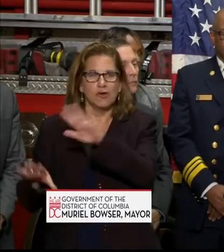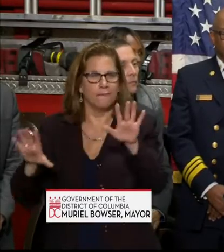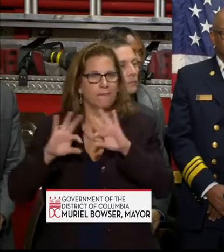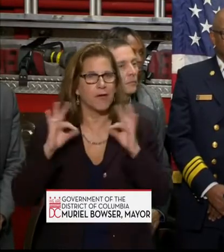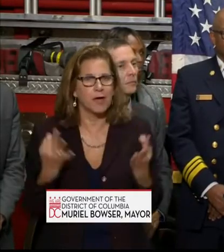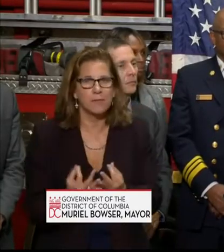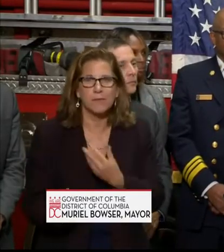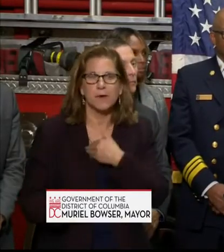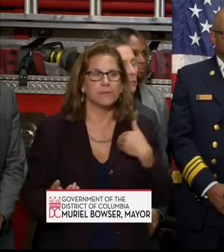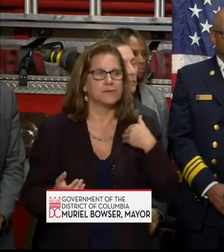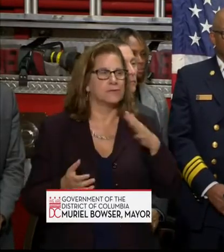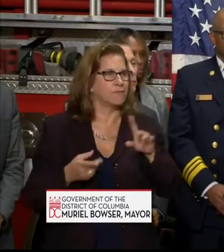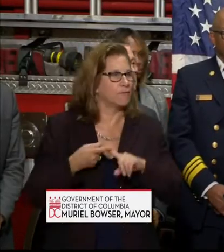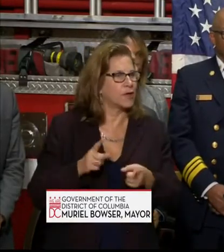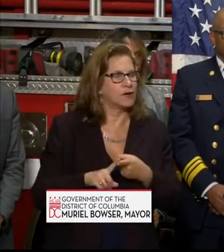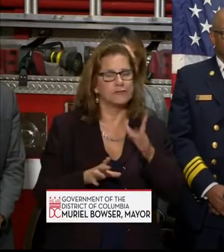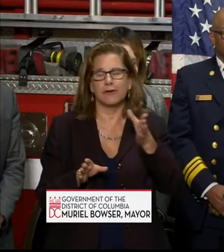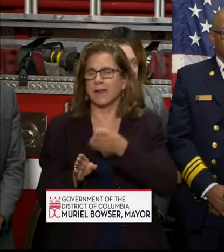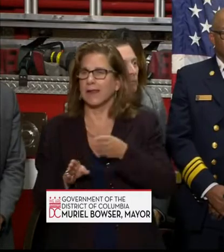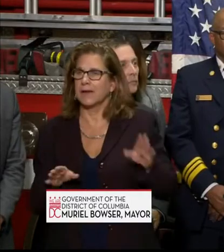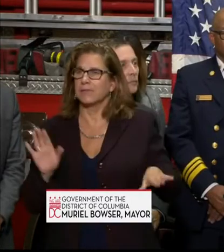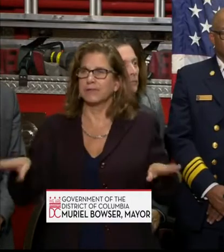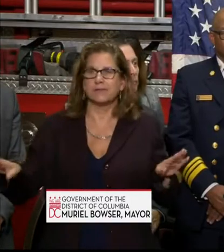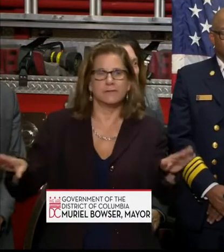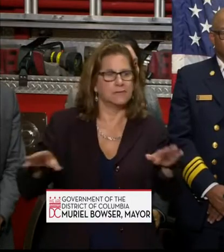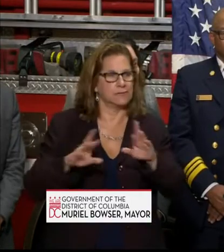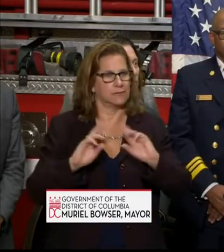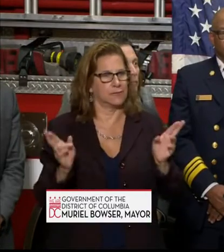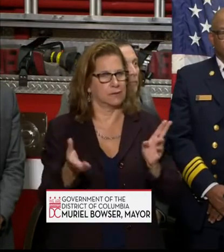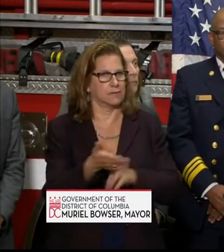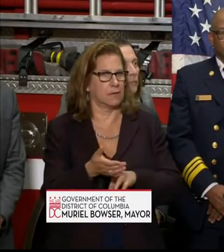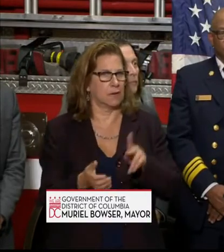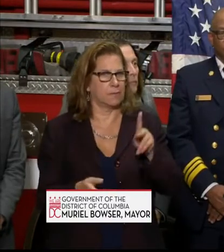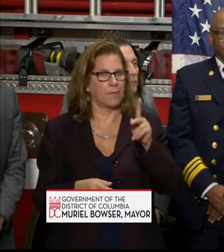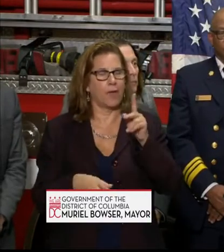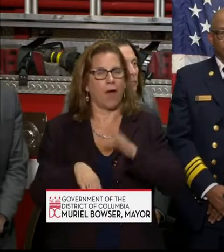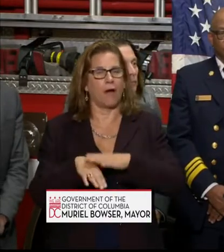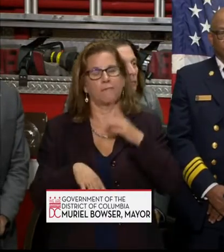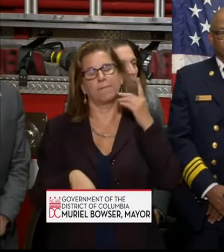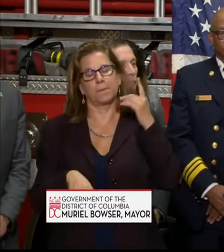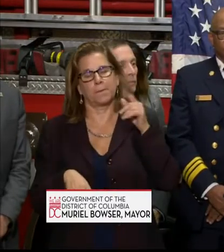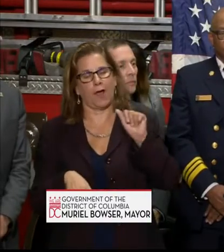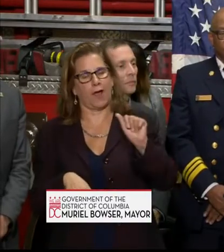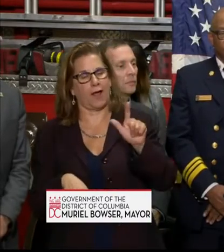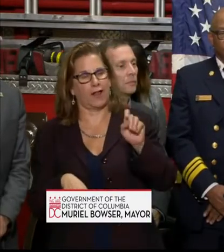ASSISTANCE GETTING SIGNED UP. WHILE STILL TRACKING HURRICANE